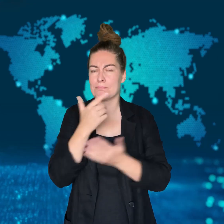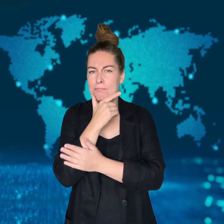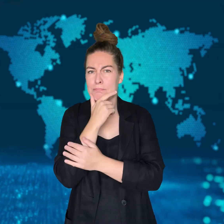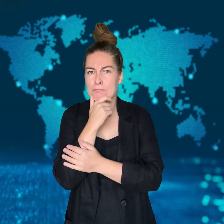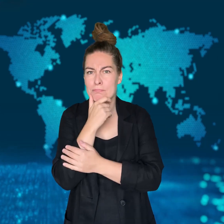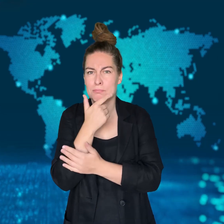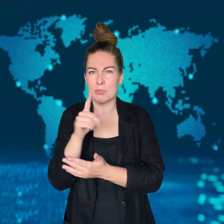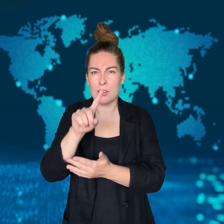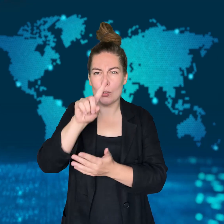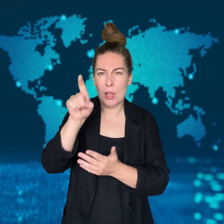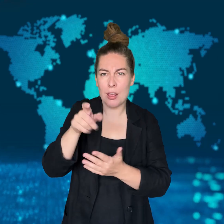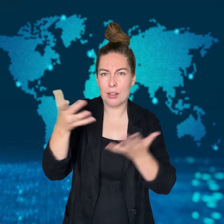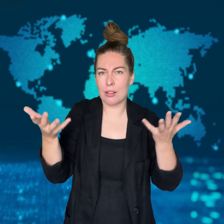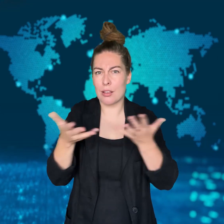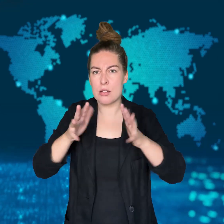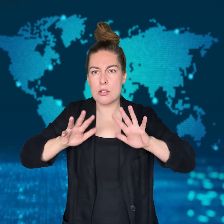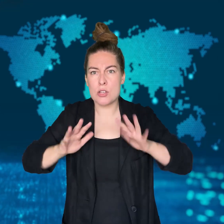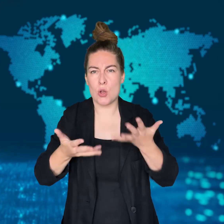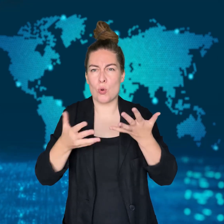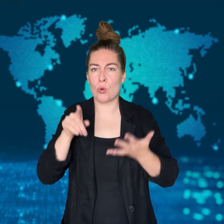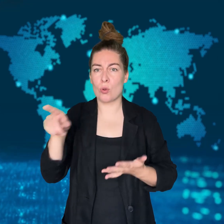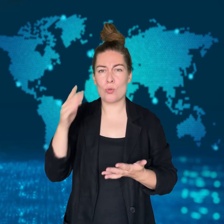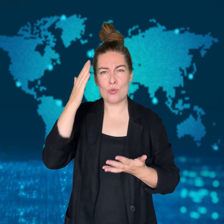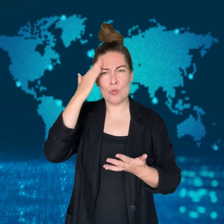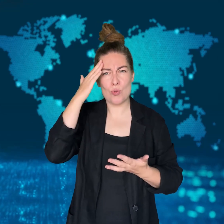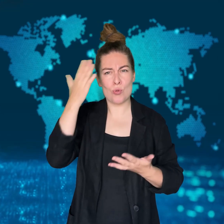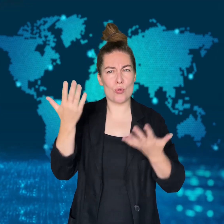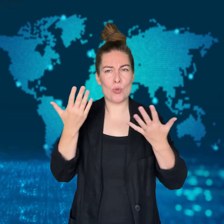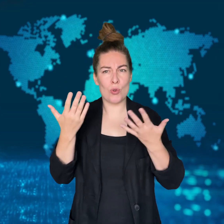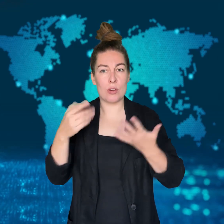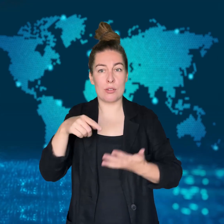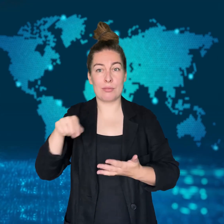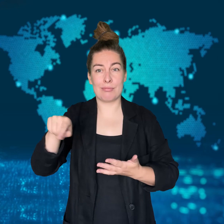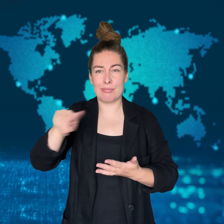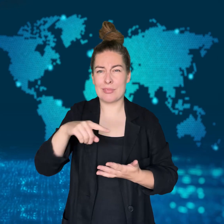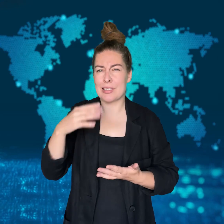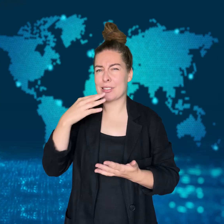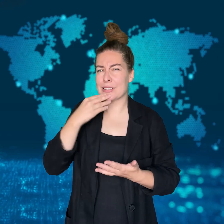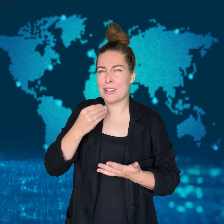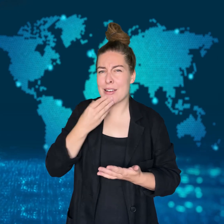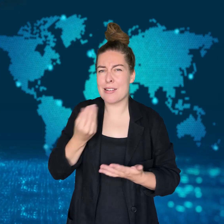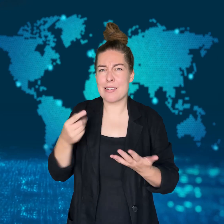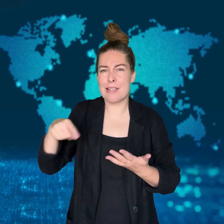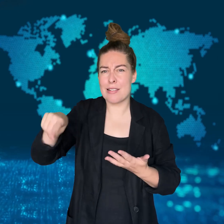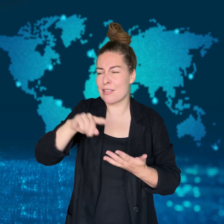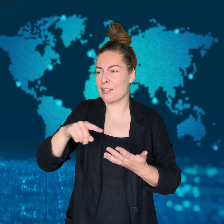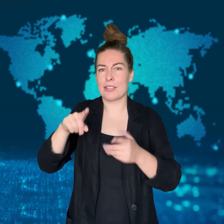Many are asking how Hamas could have coordinated the attack without detection.